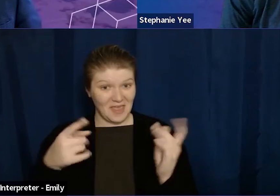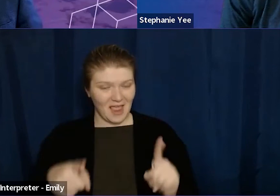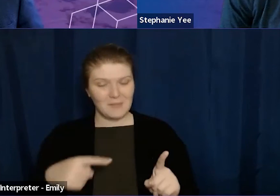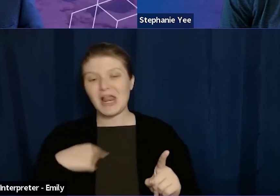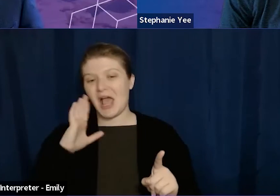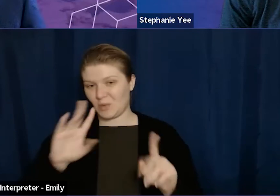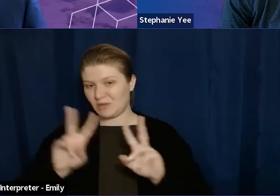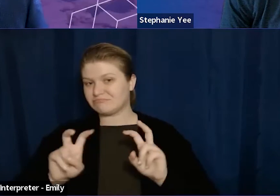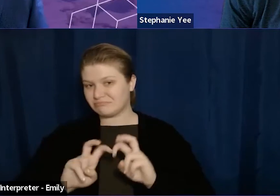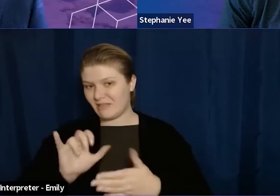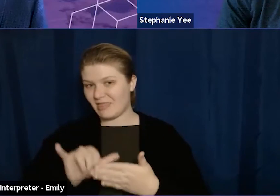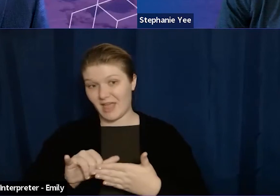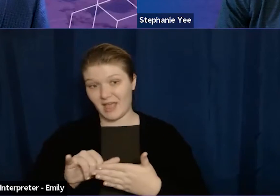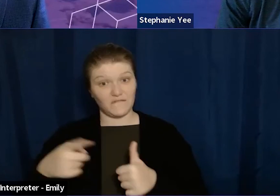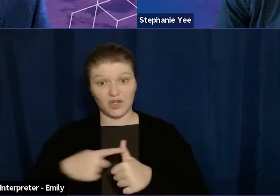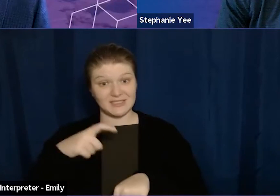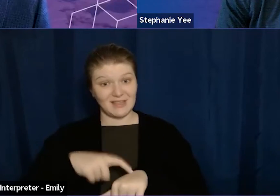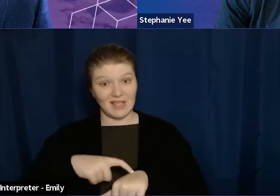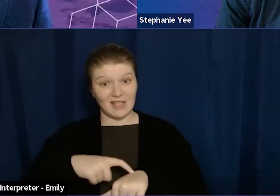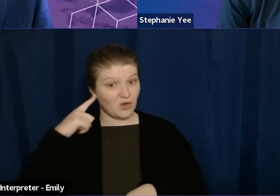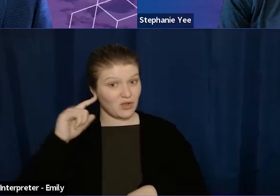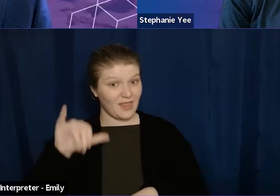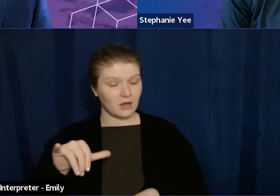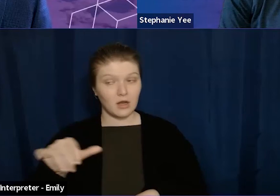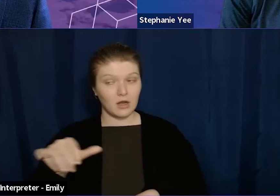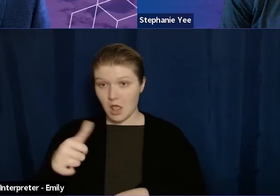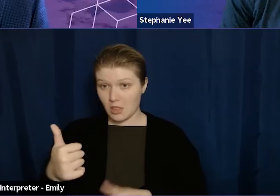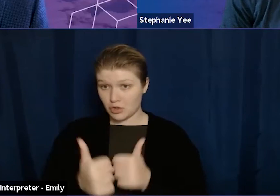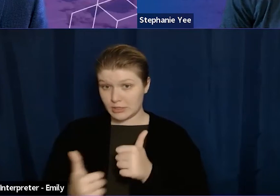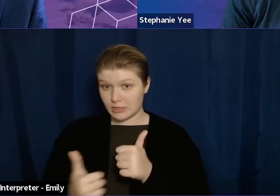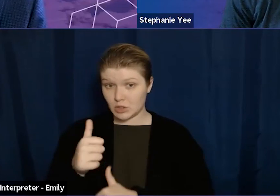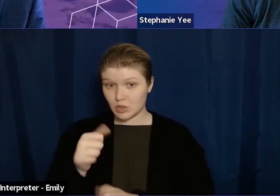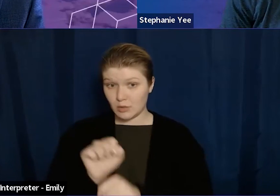That's the first time I've heard about it. Other senior personnel. I have a follow-up question on that.